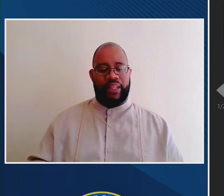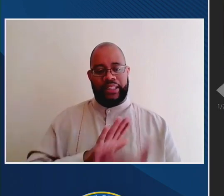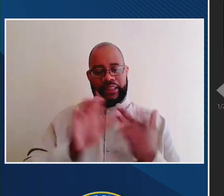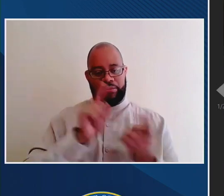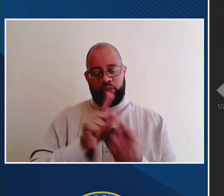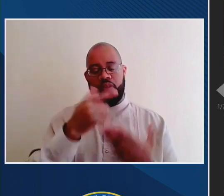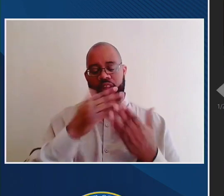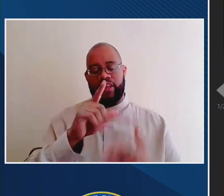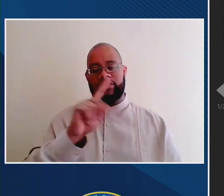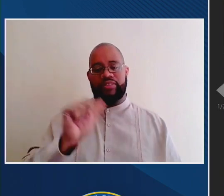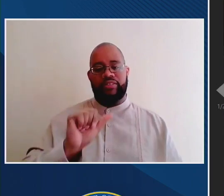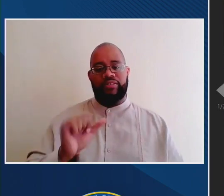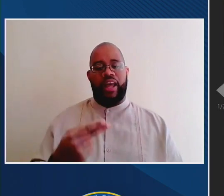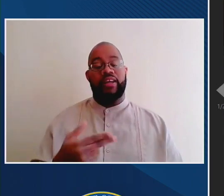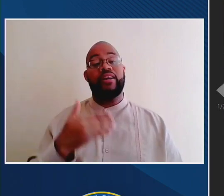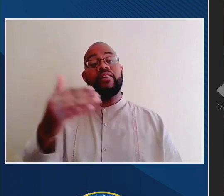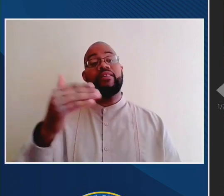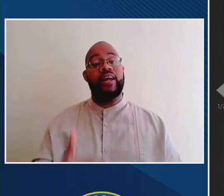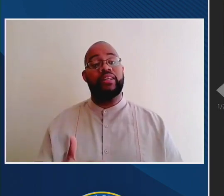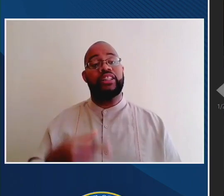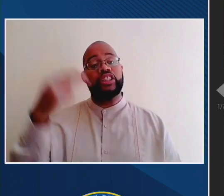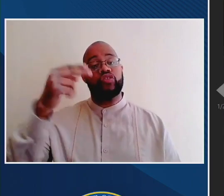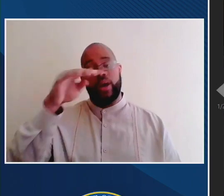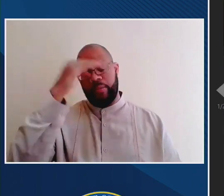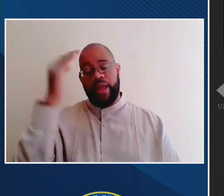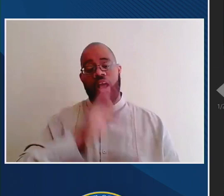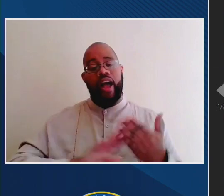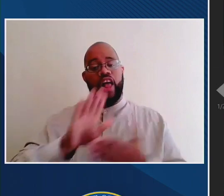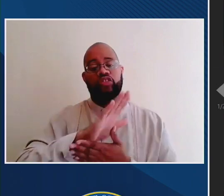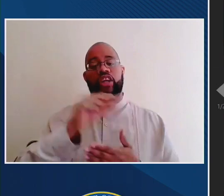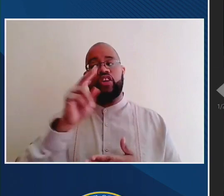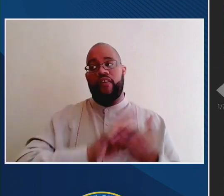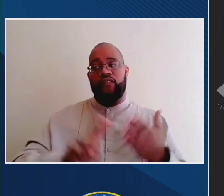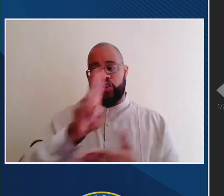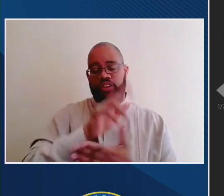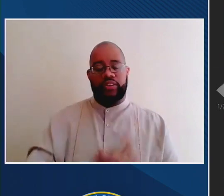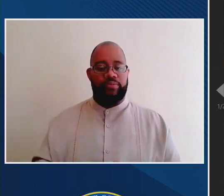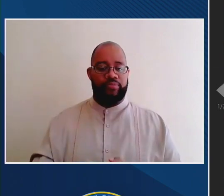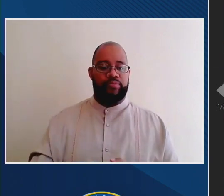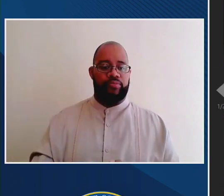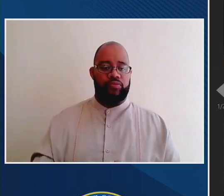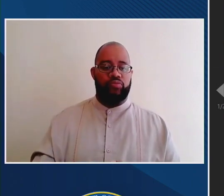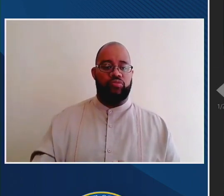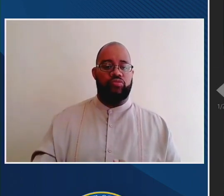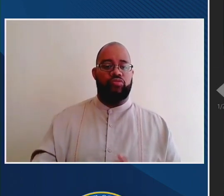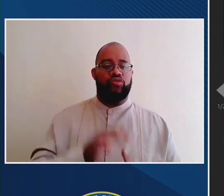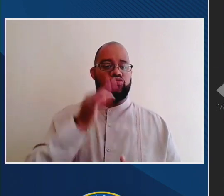Next is historically black colleges and universities, tribal colleges and